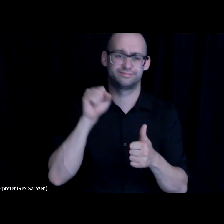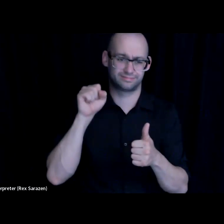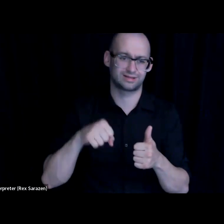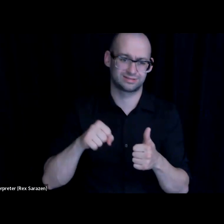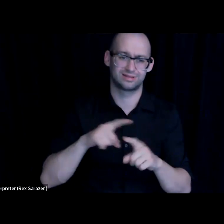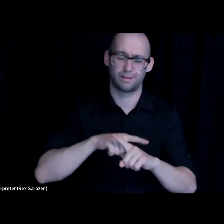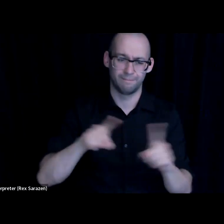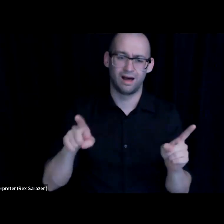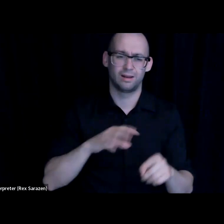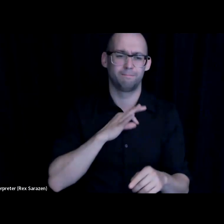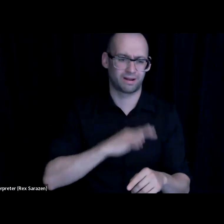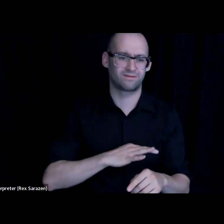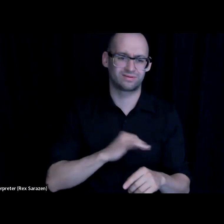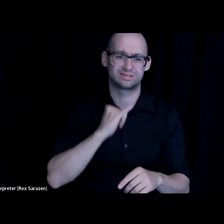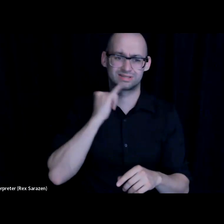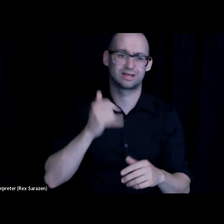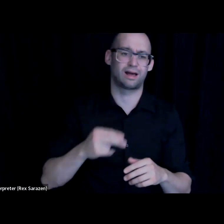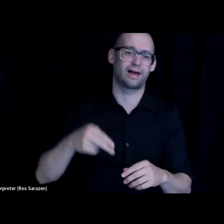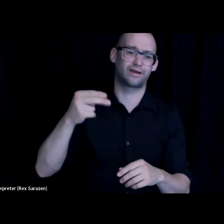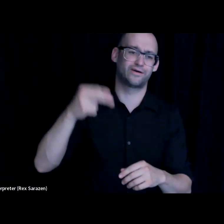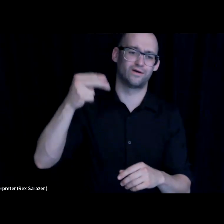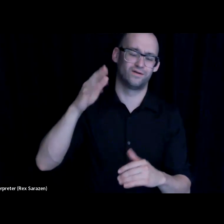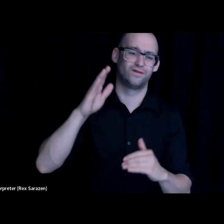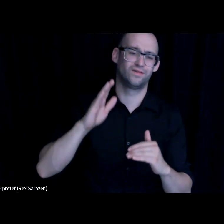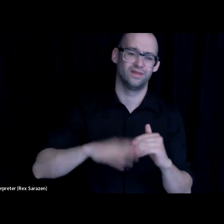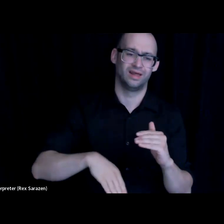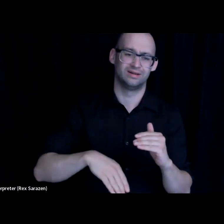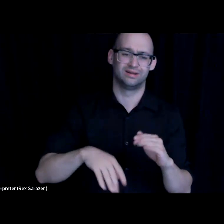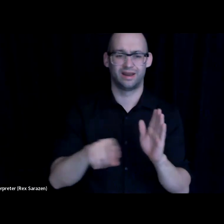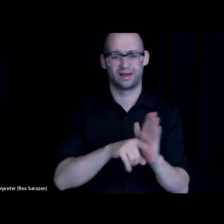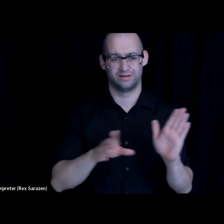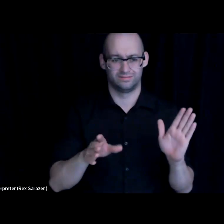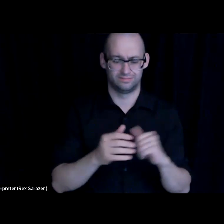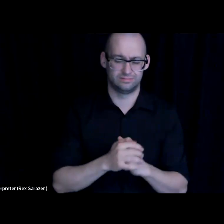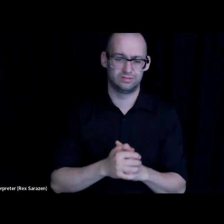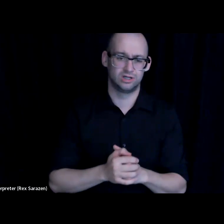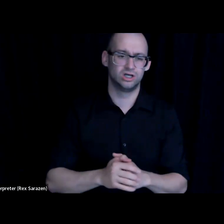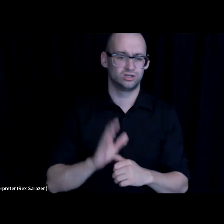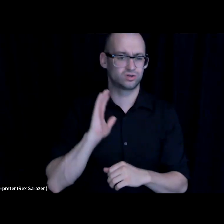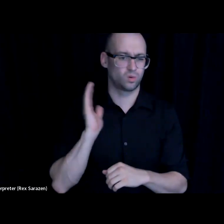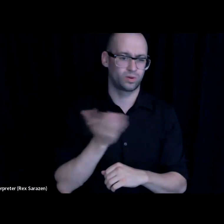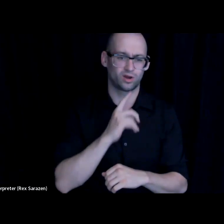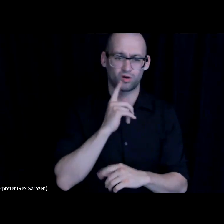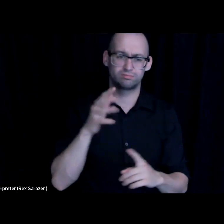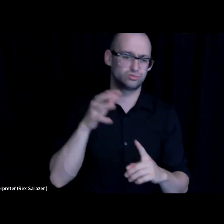of it that far outweigh the challenges. So we are championing that, and on behalf of